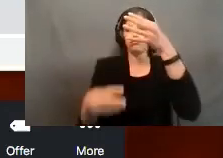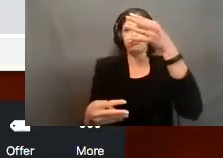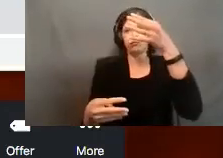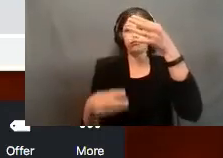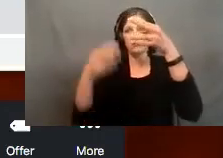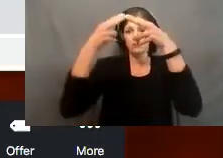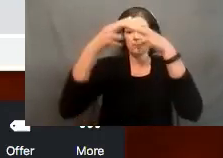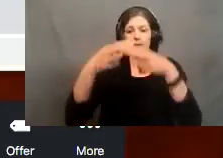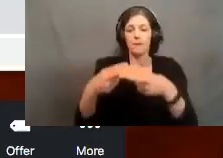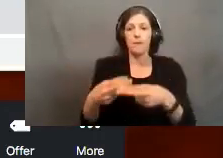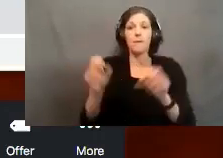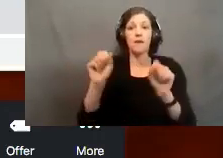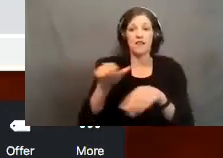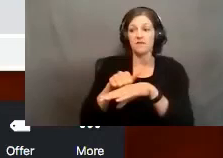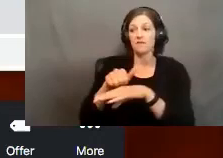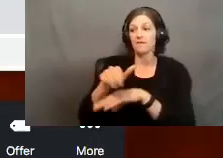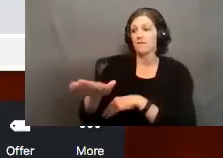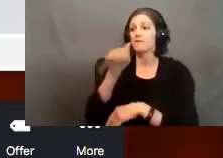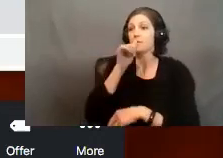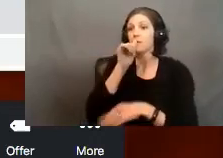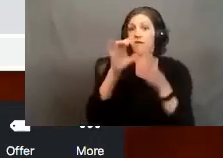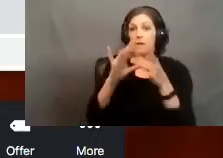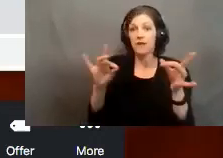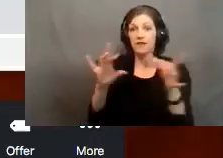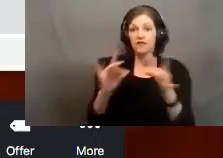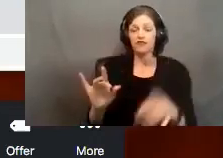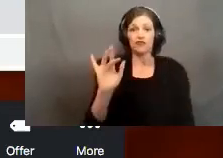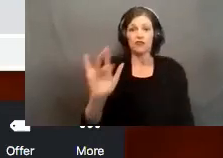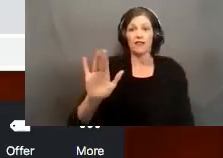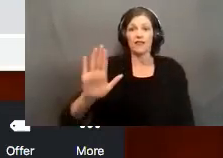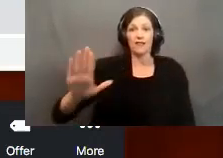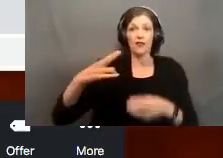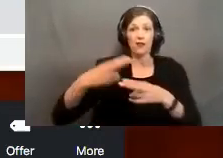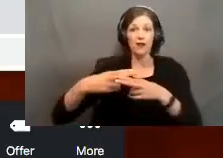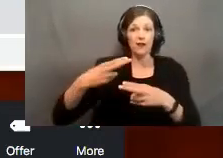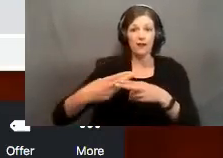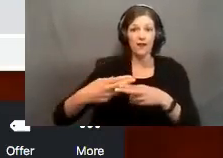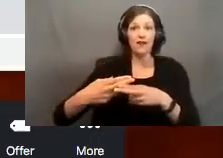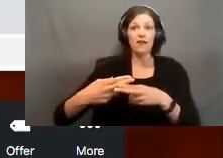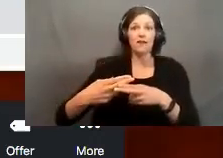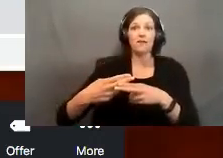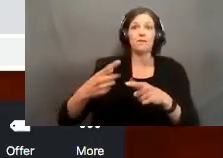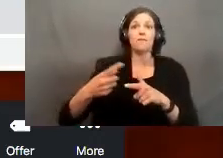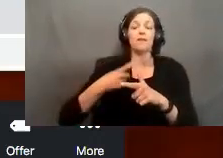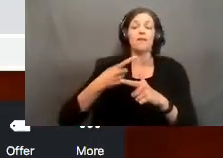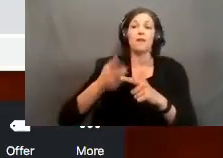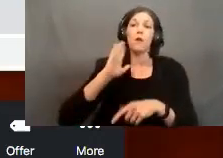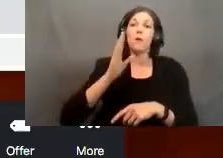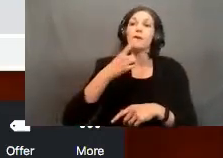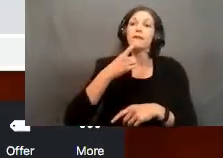12:39:21 a private message simply by clicking on their name and now it will read , chat with McKenzie 12:39:25 Lorenz.